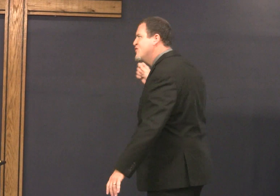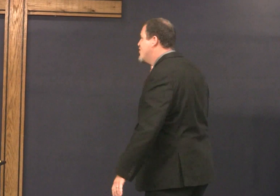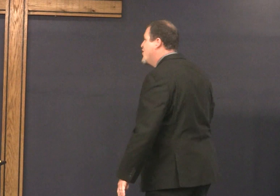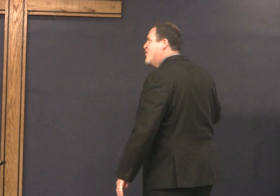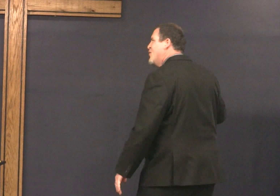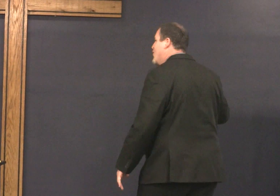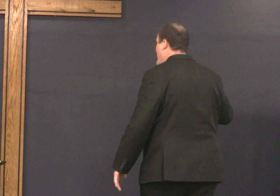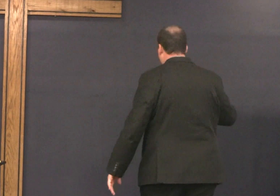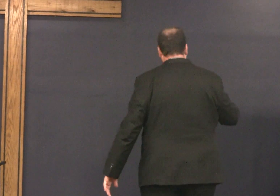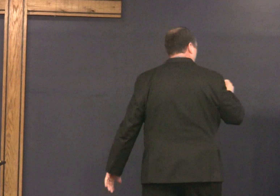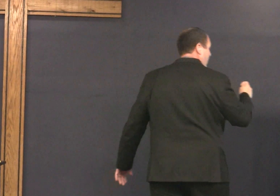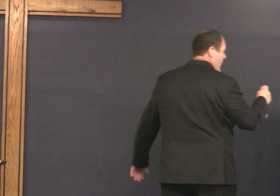and we know what happened